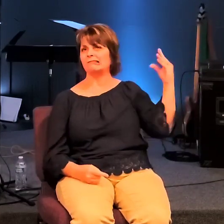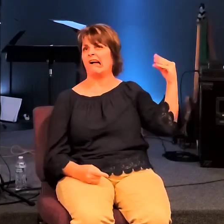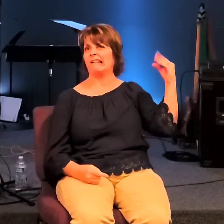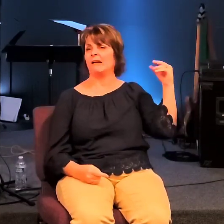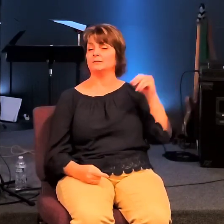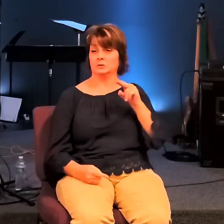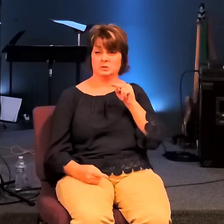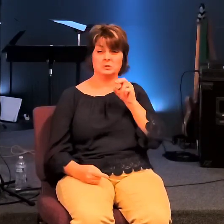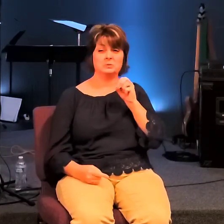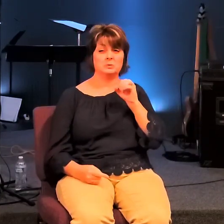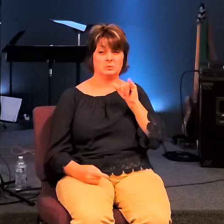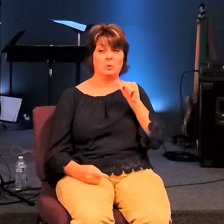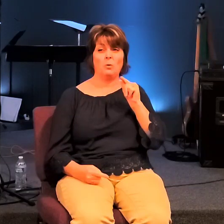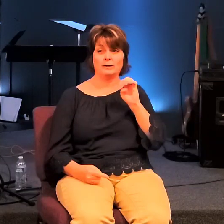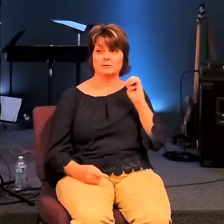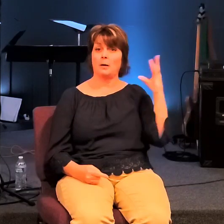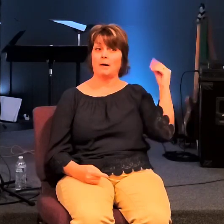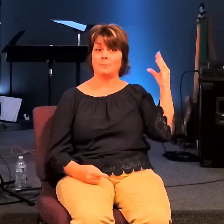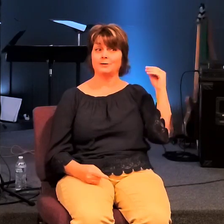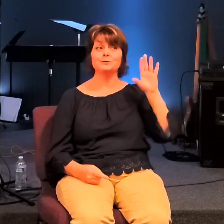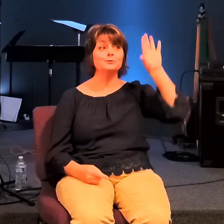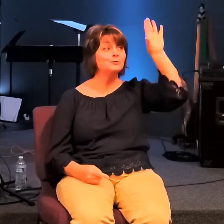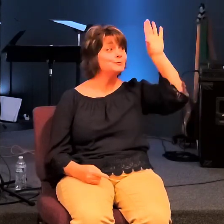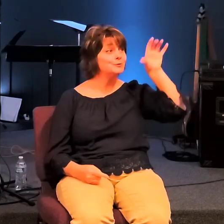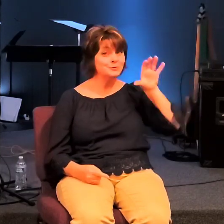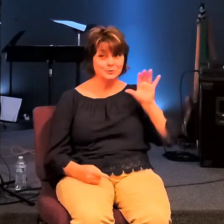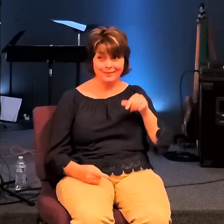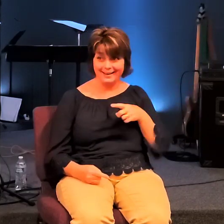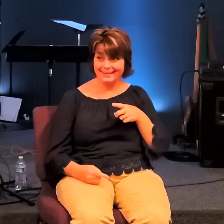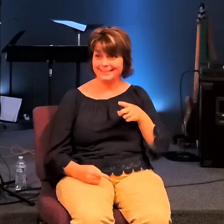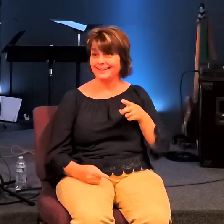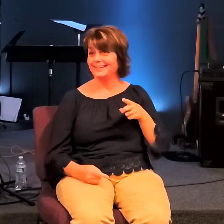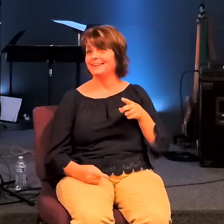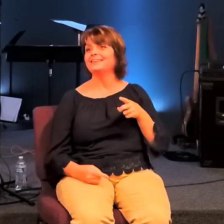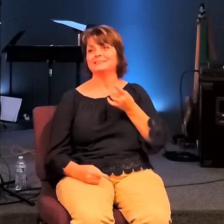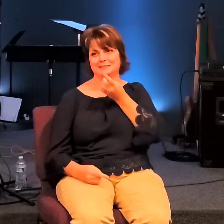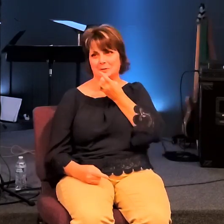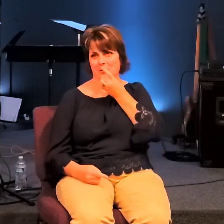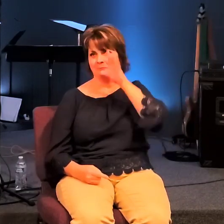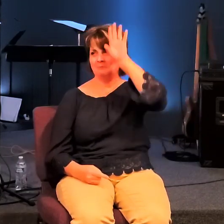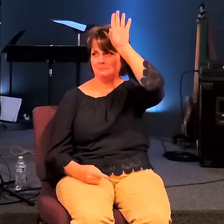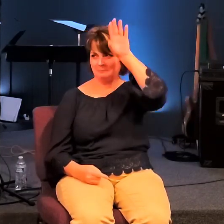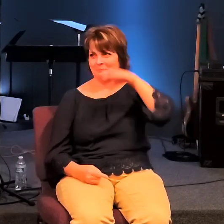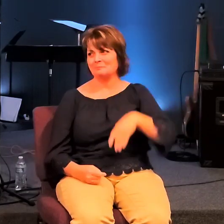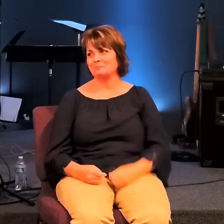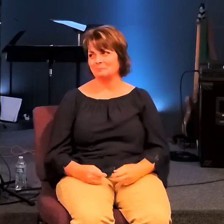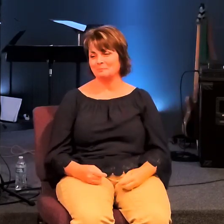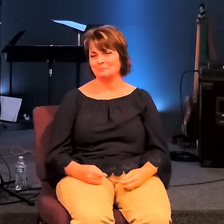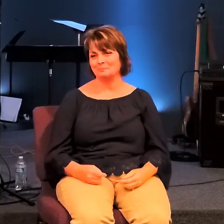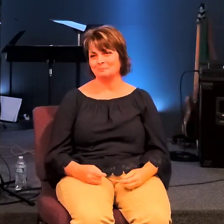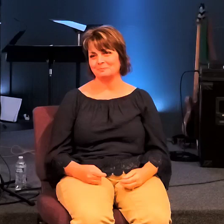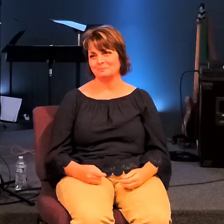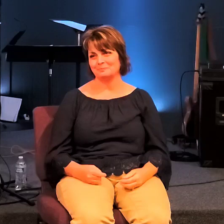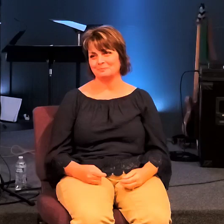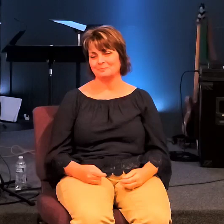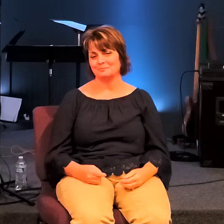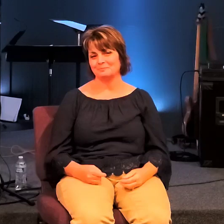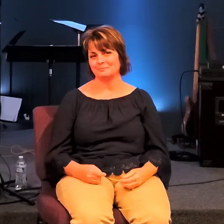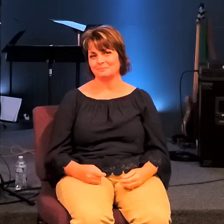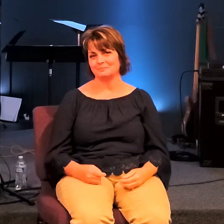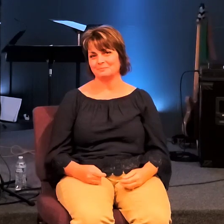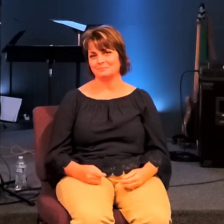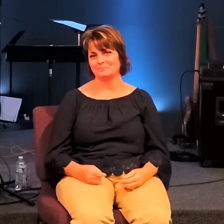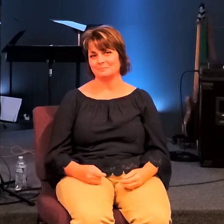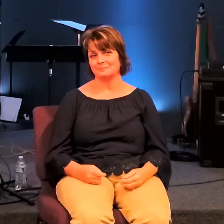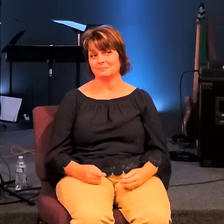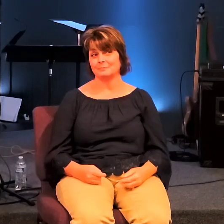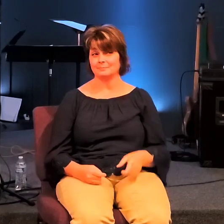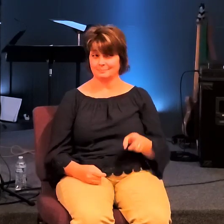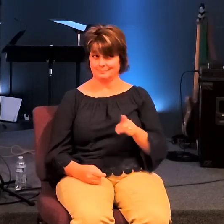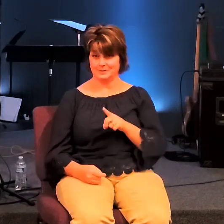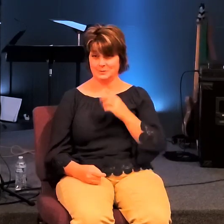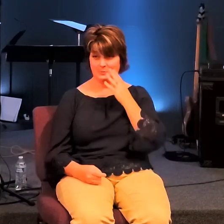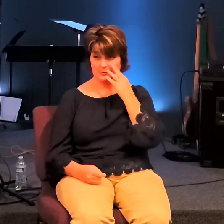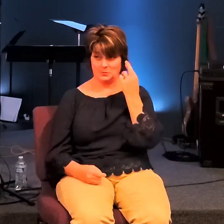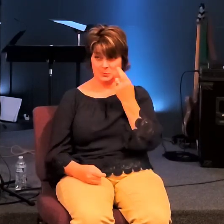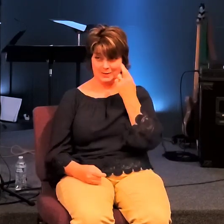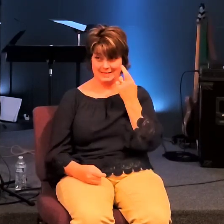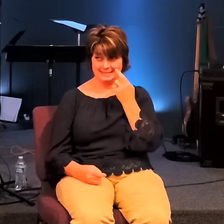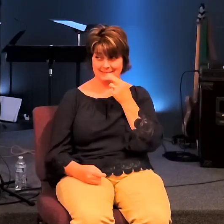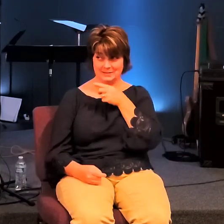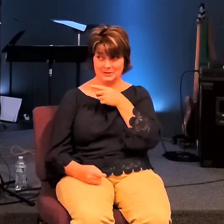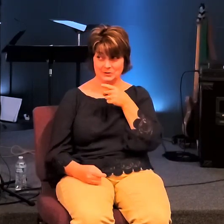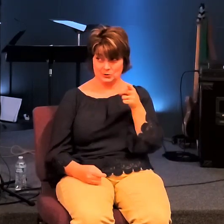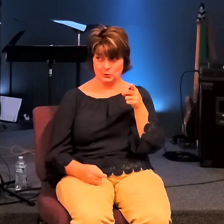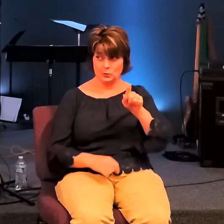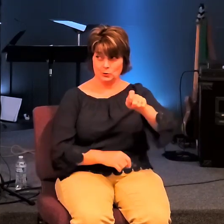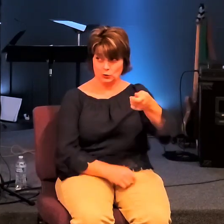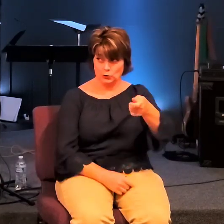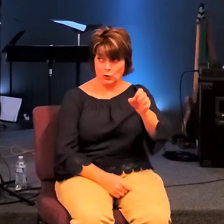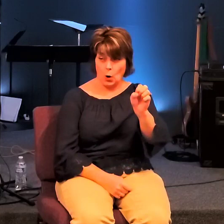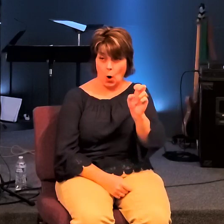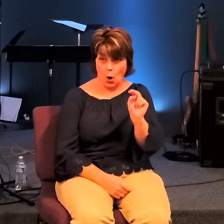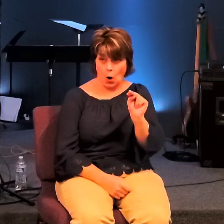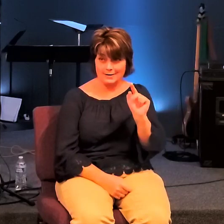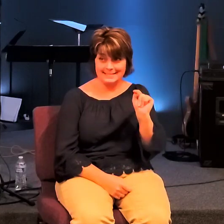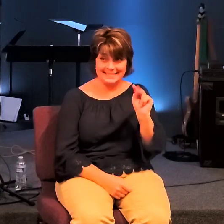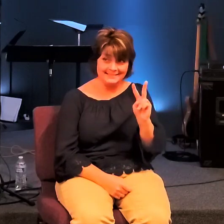you do that you anybody? do you know why you do that? is there a reason other than what